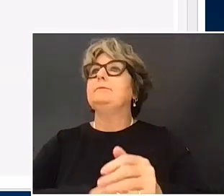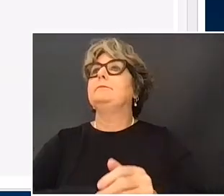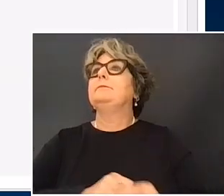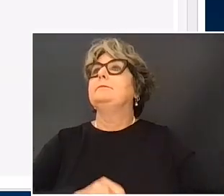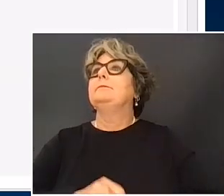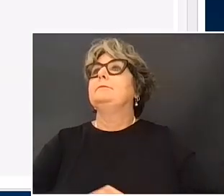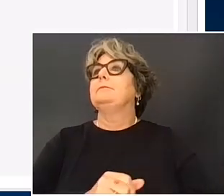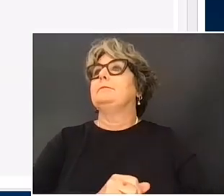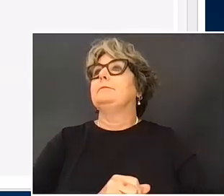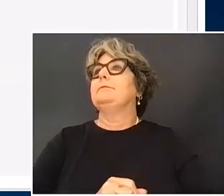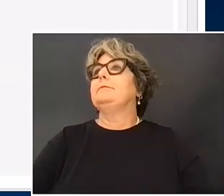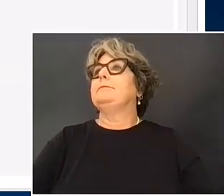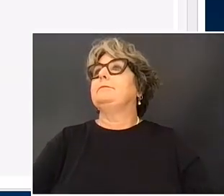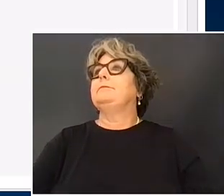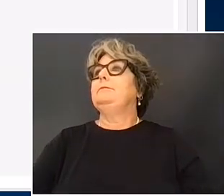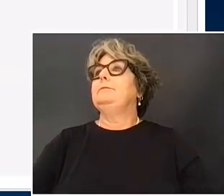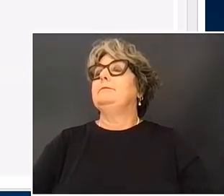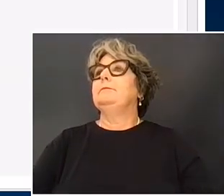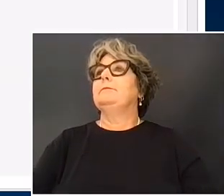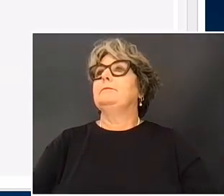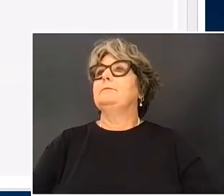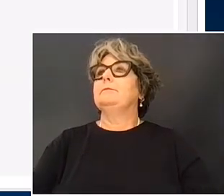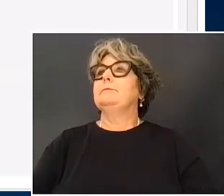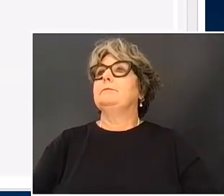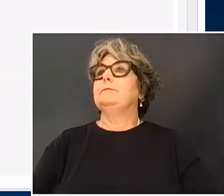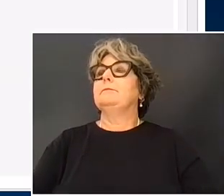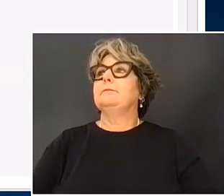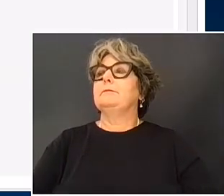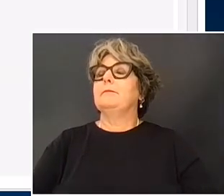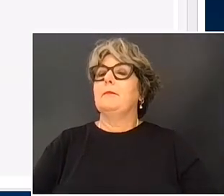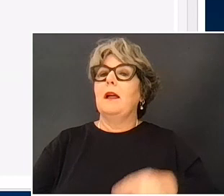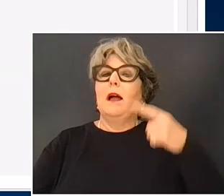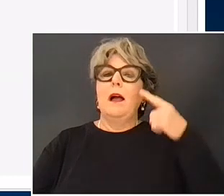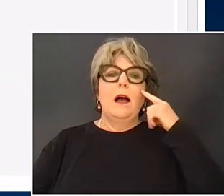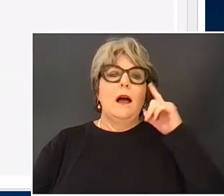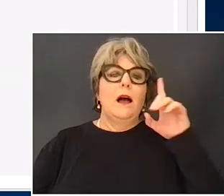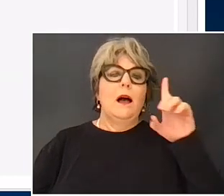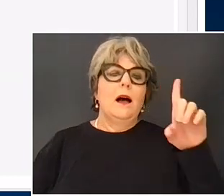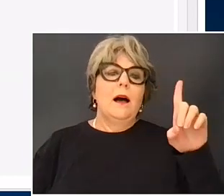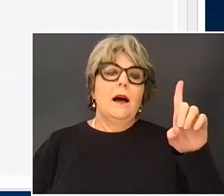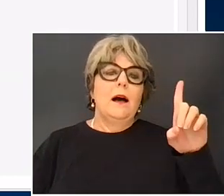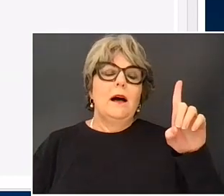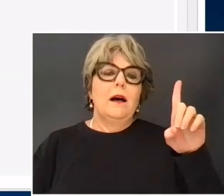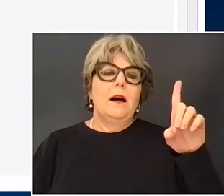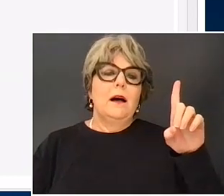Yeah, I think Dave Musser is maybe on since